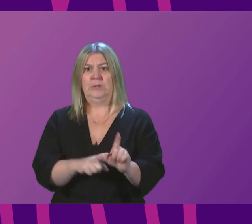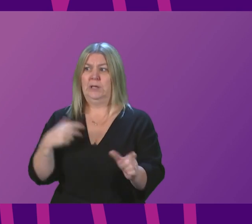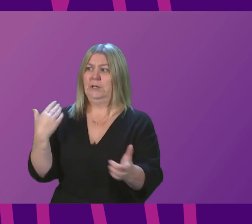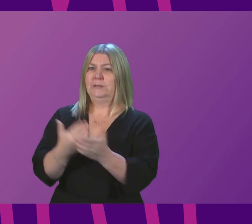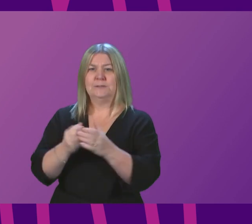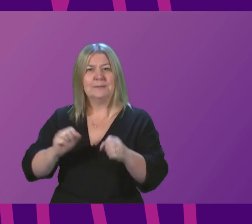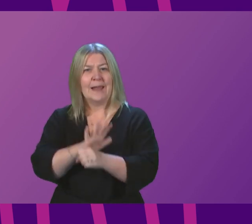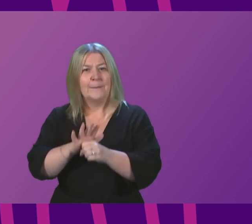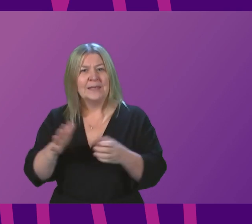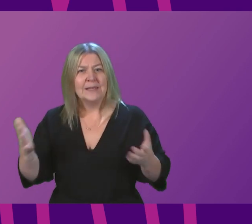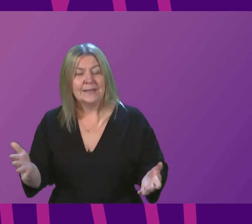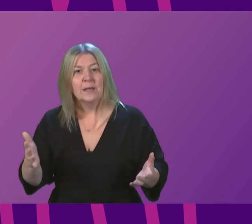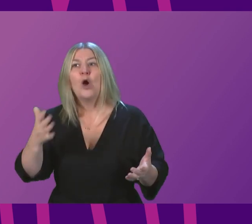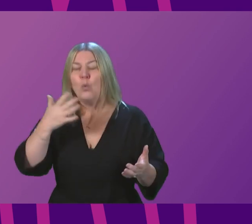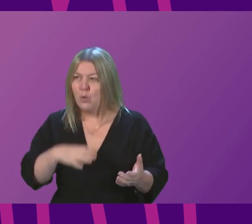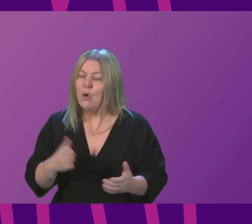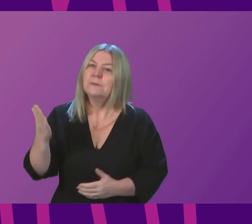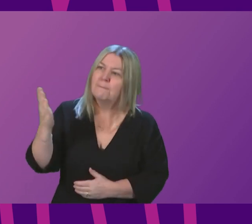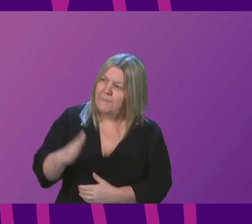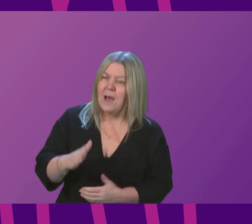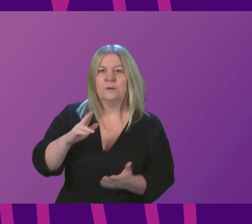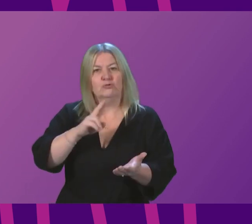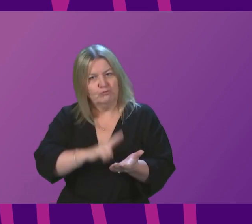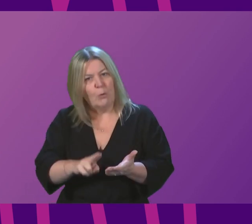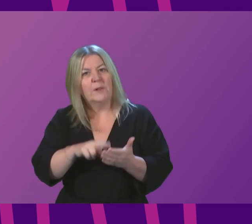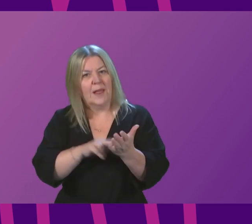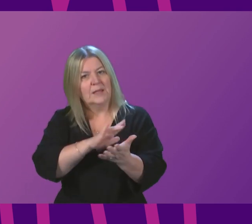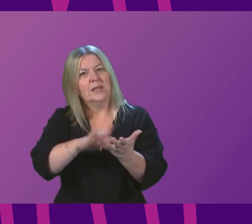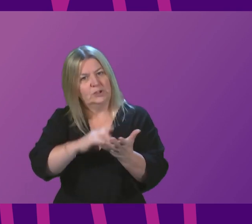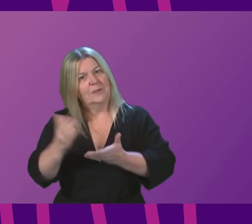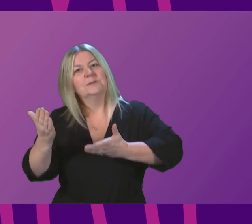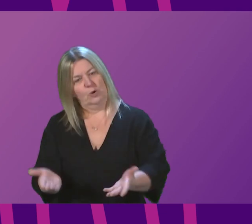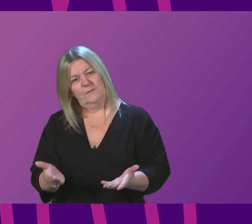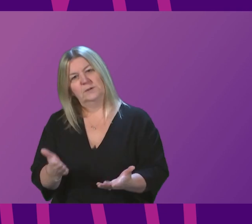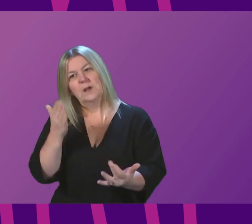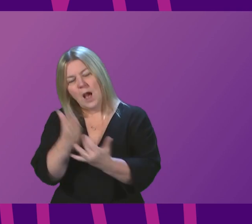is a return to normal NHS services—access to basic health services—so that we can